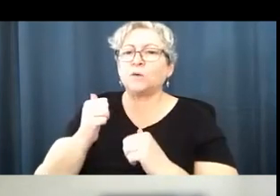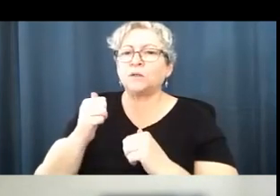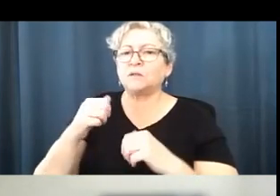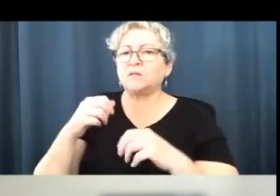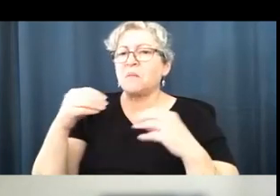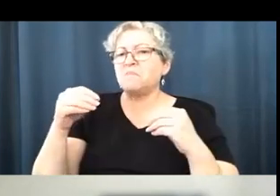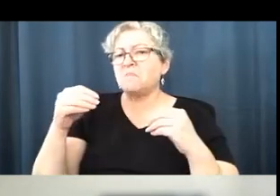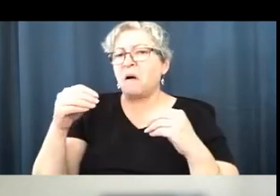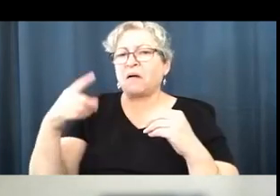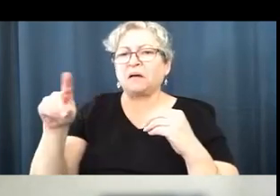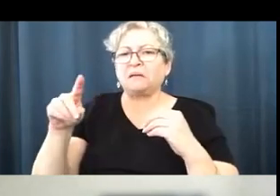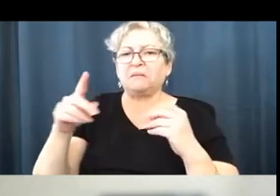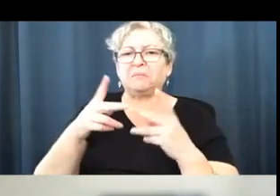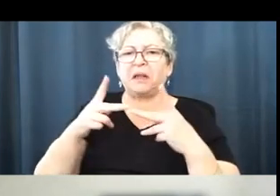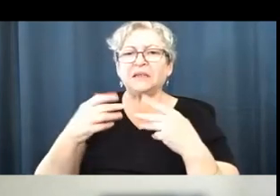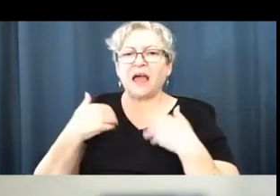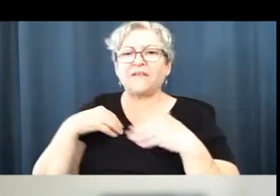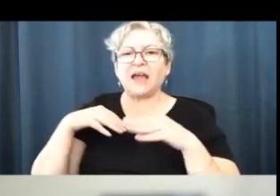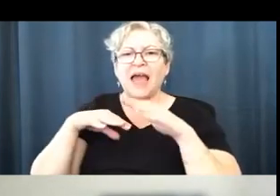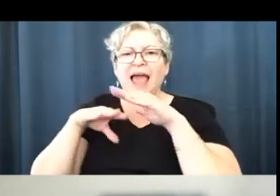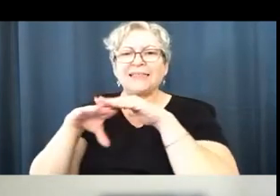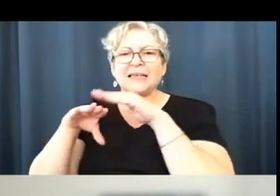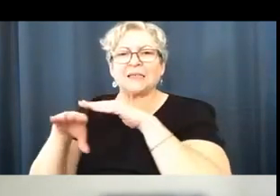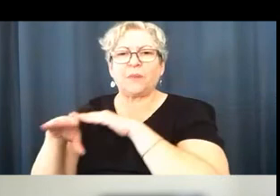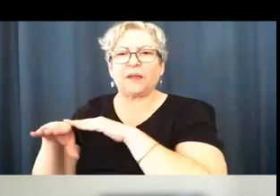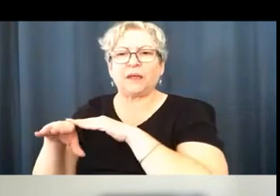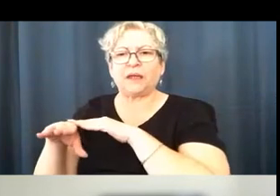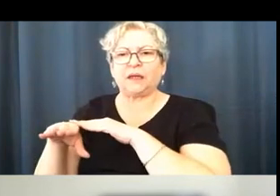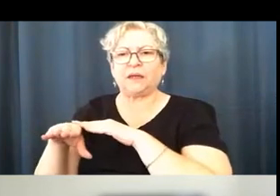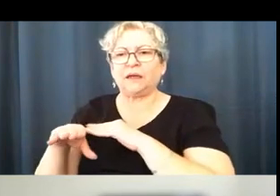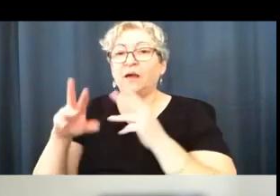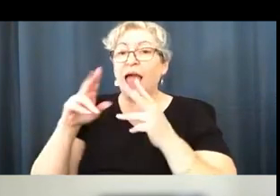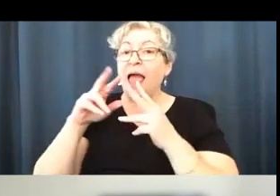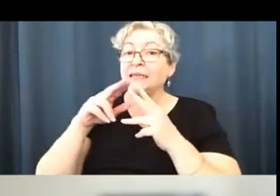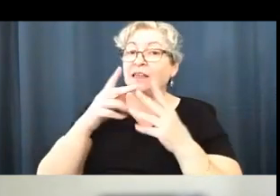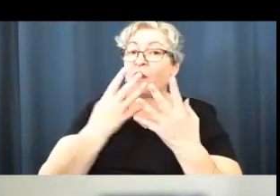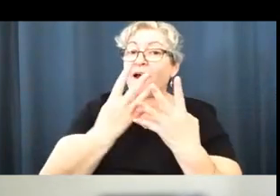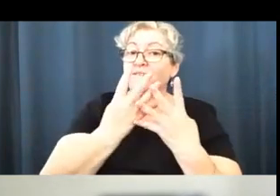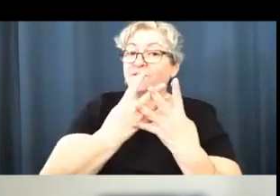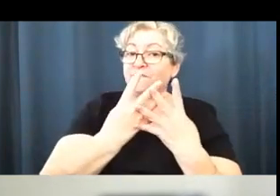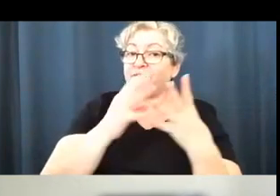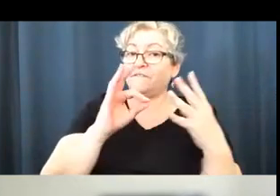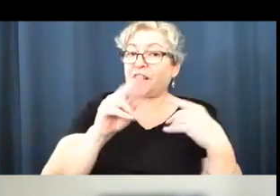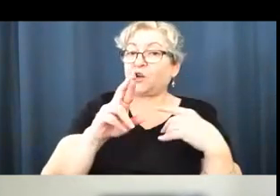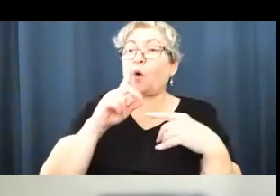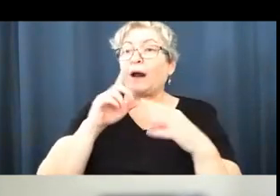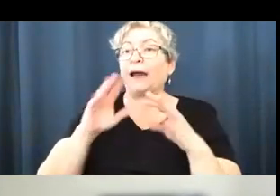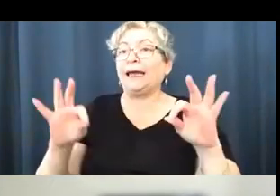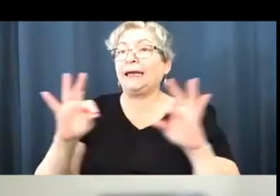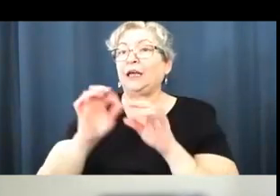a lot of the marketplaces do have accessibility as either a filter or a keyword you can search for to find some options.